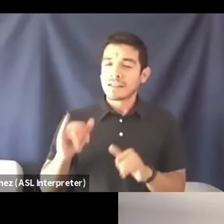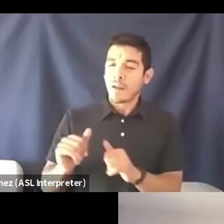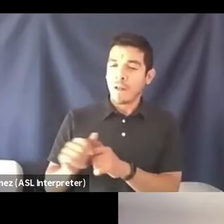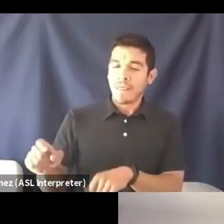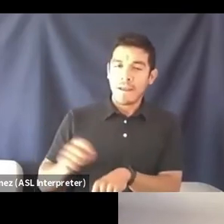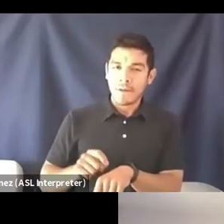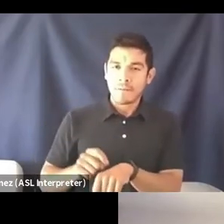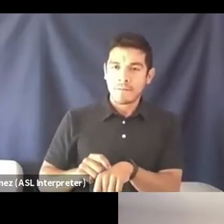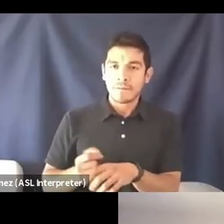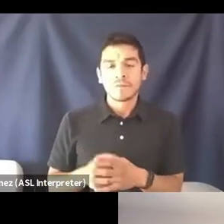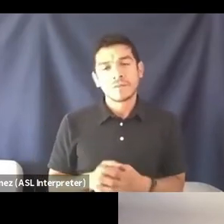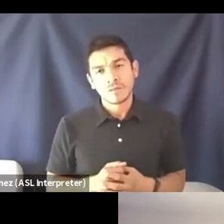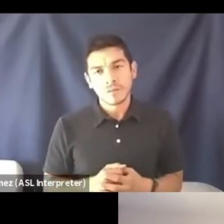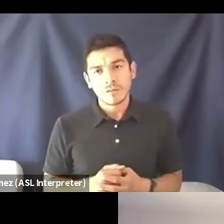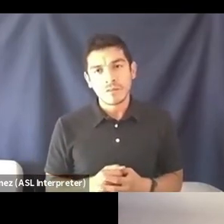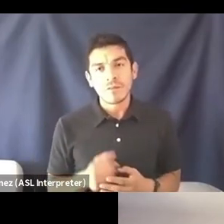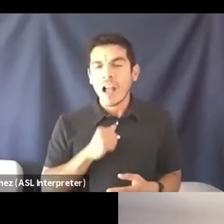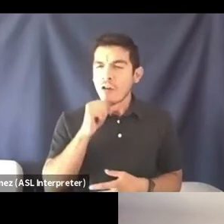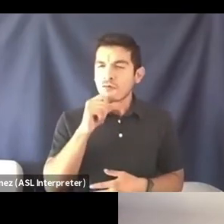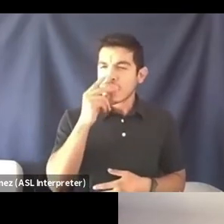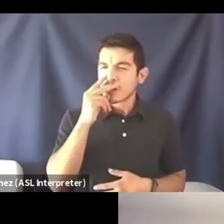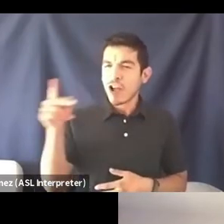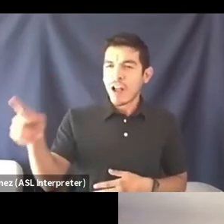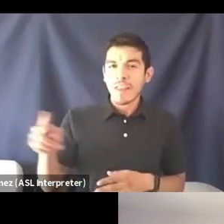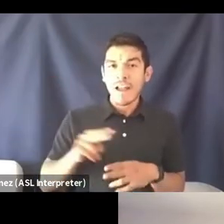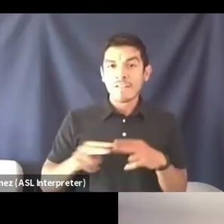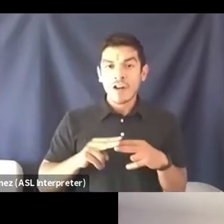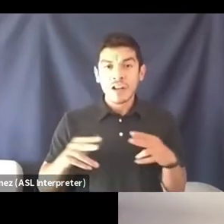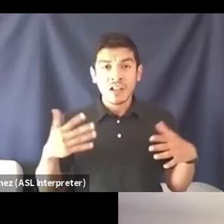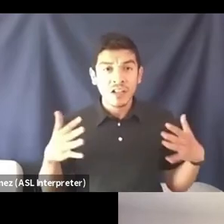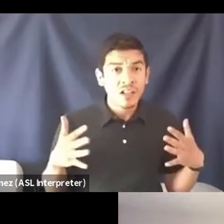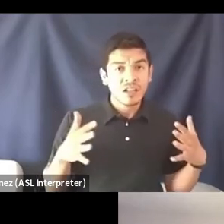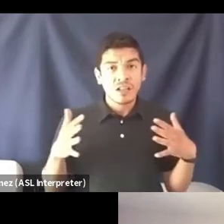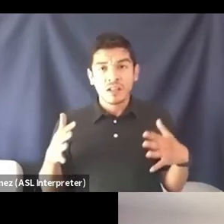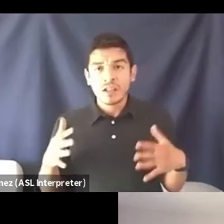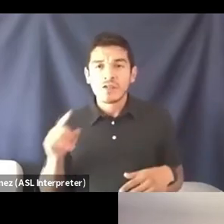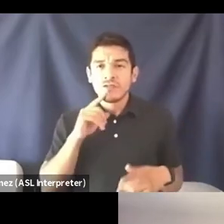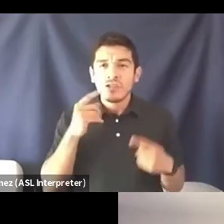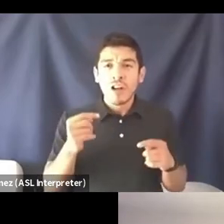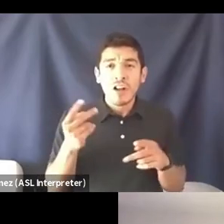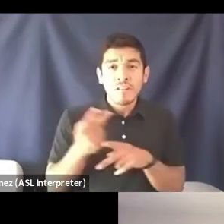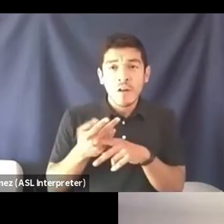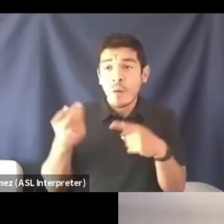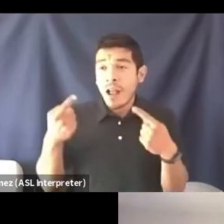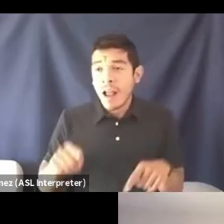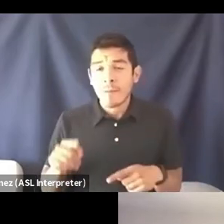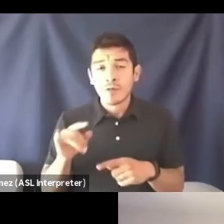I really saw that they are really anxious. And the really trying to figure out what happened to Yingying. And for me I started to think